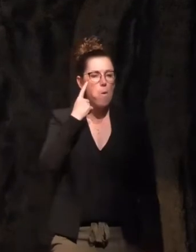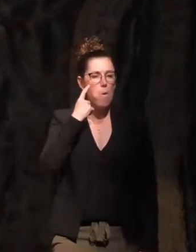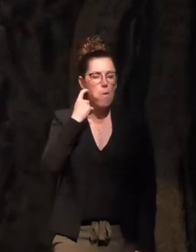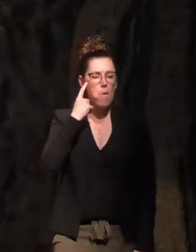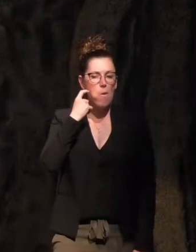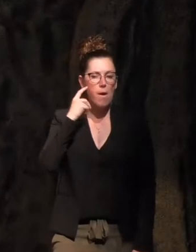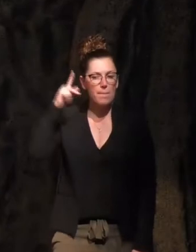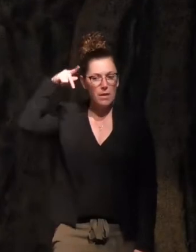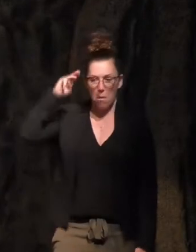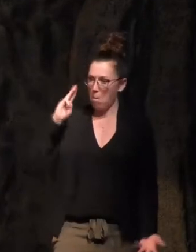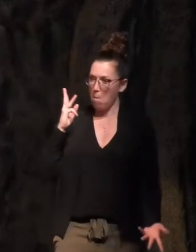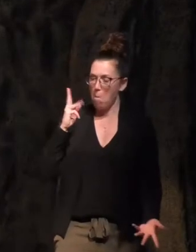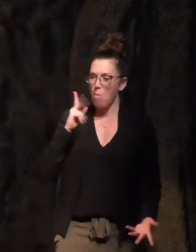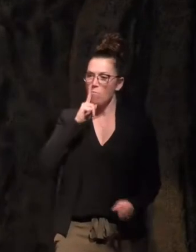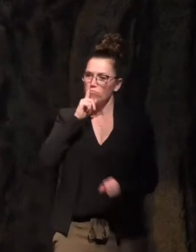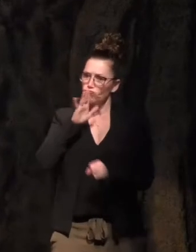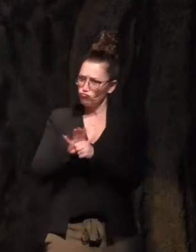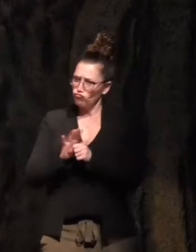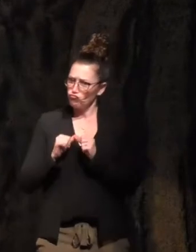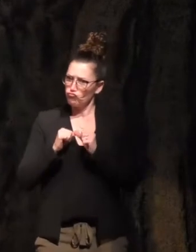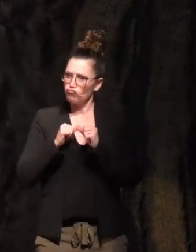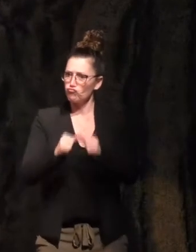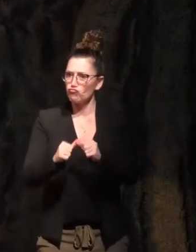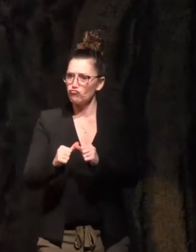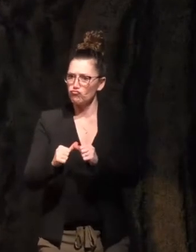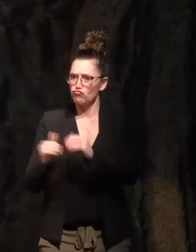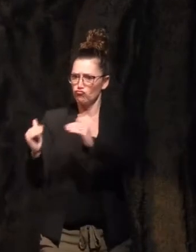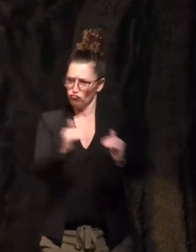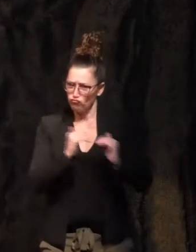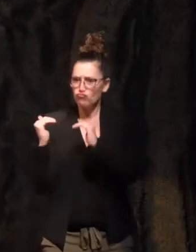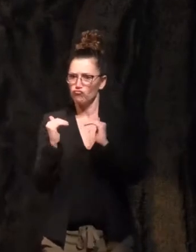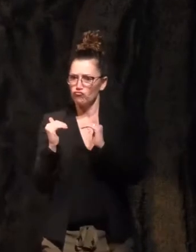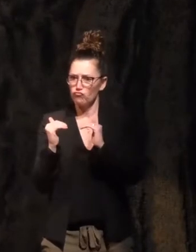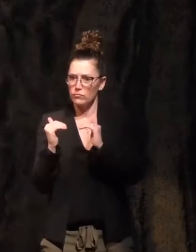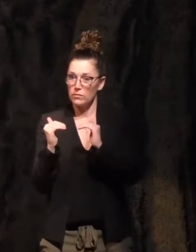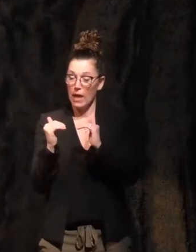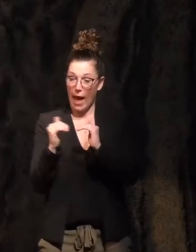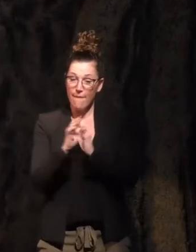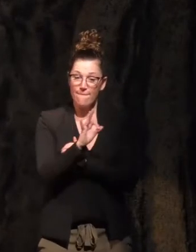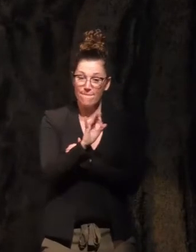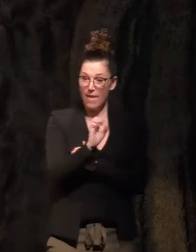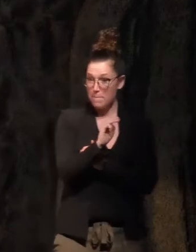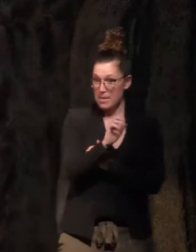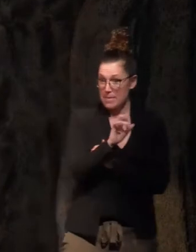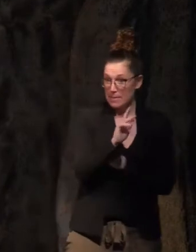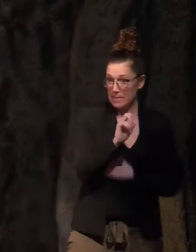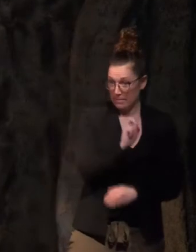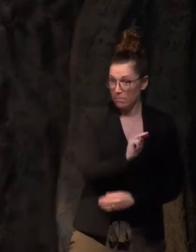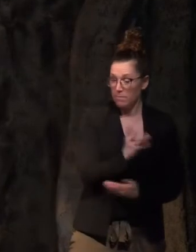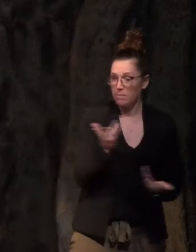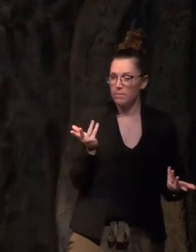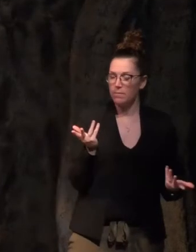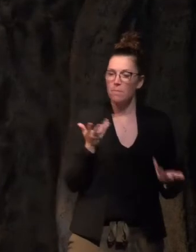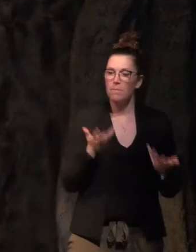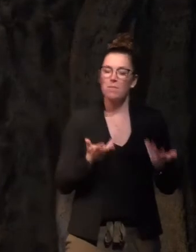dedication to reconciliation, not to mention feminism, might be as much about electability and image